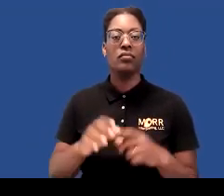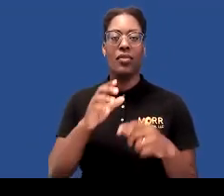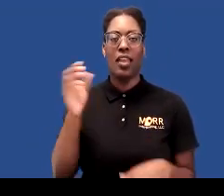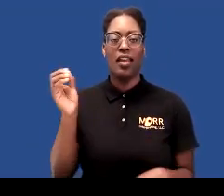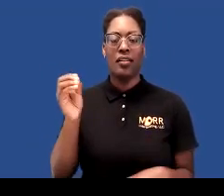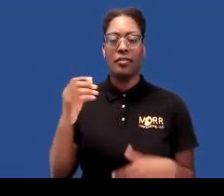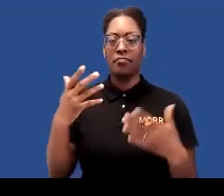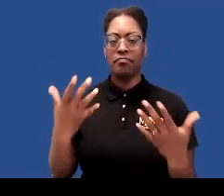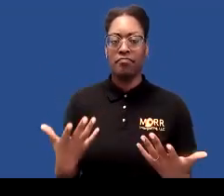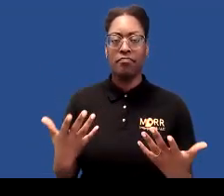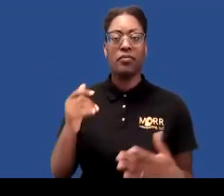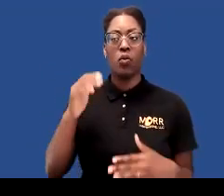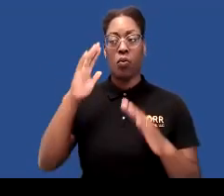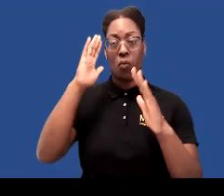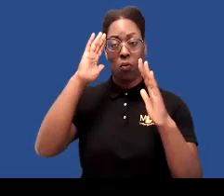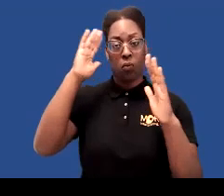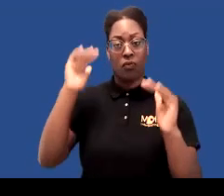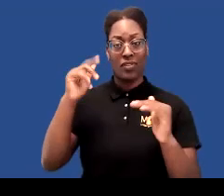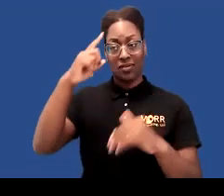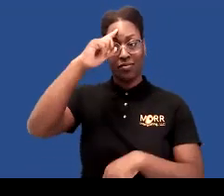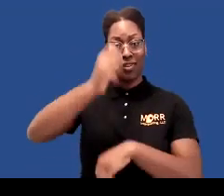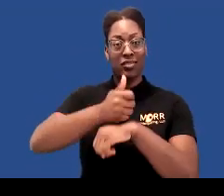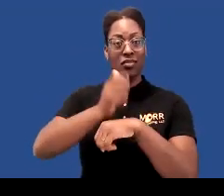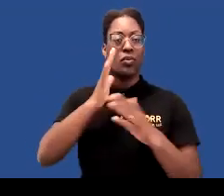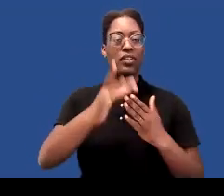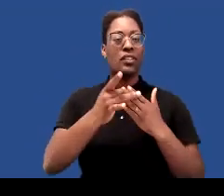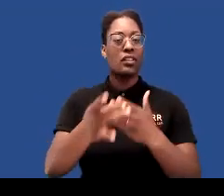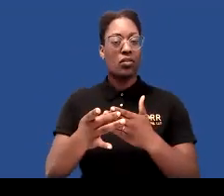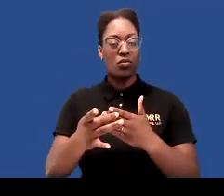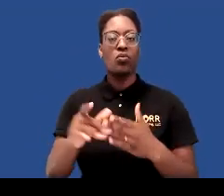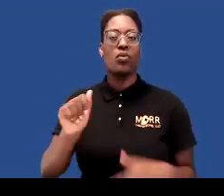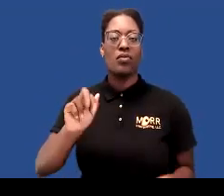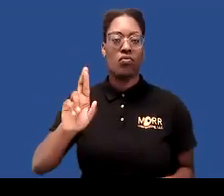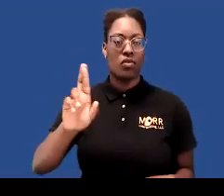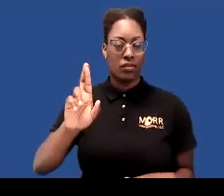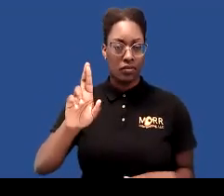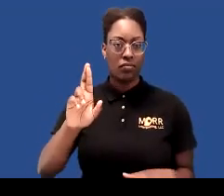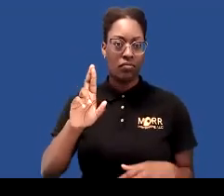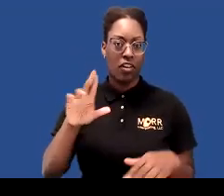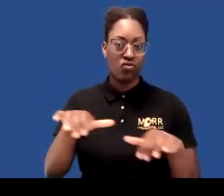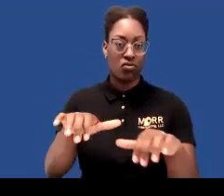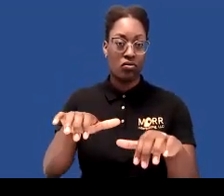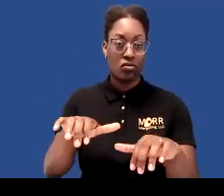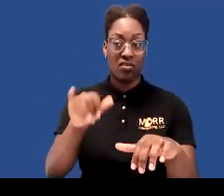Hopefully, those mindsets lead to antiracist actions. Is this where mindfulness can come in? Maybe a mindfulness of difference,